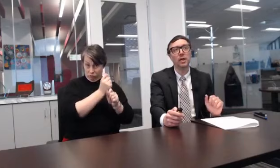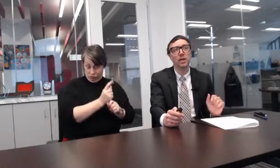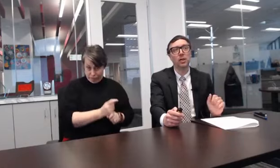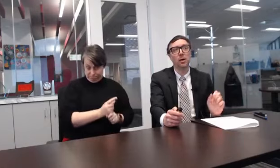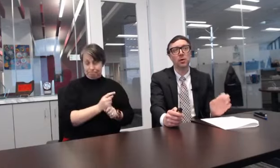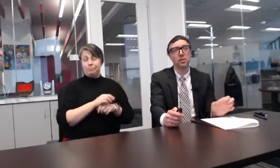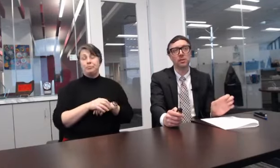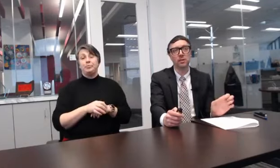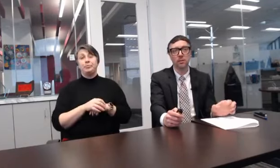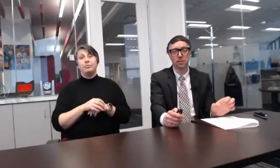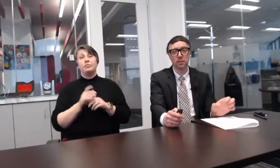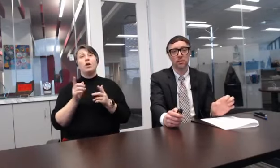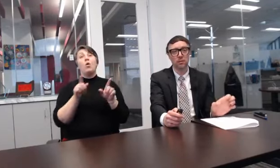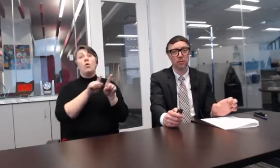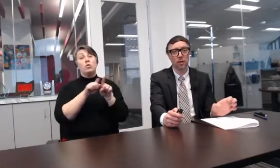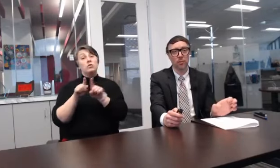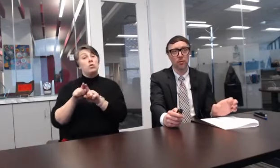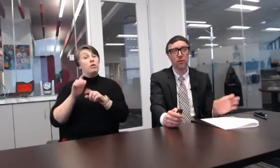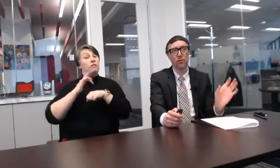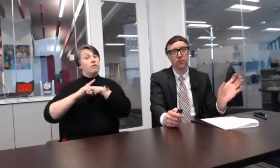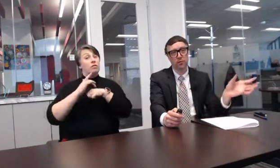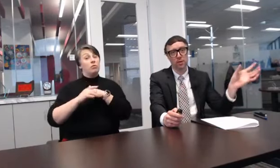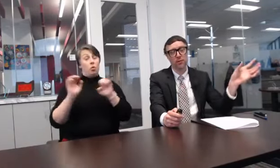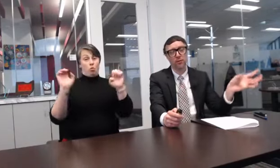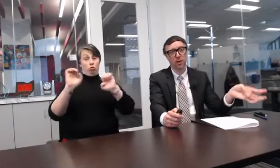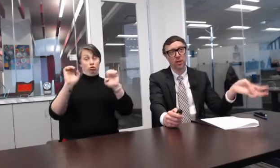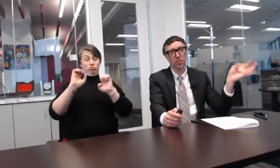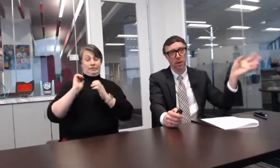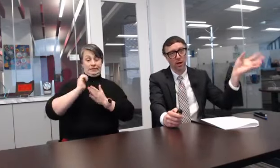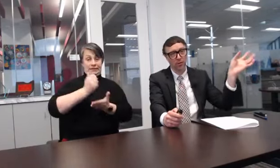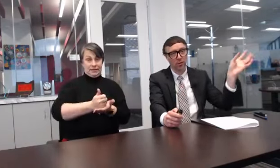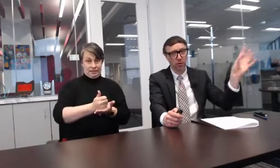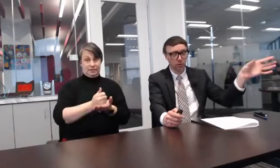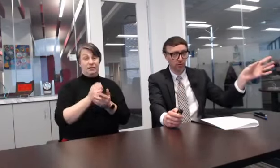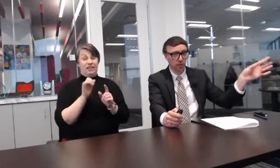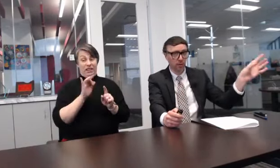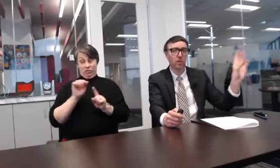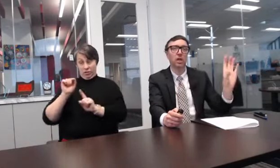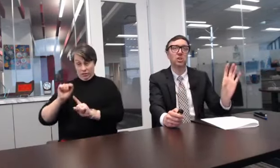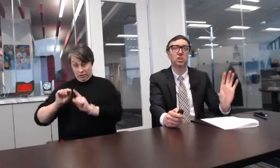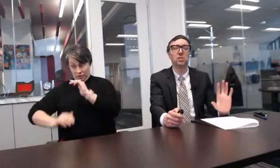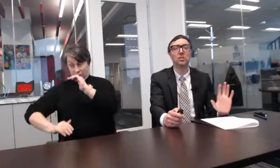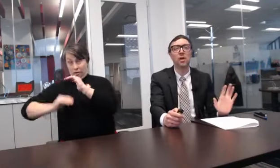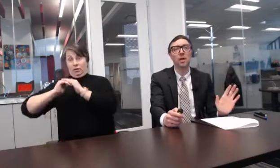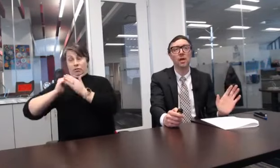and emergency assistance is available if you need funding beyond those funding limitations.